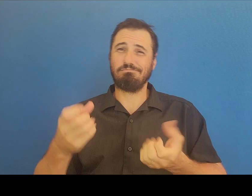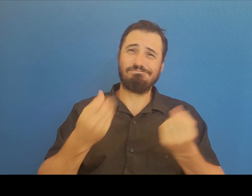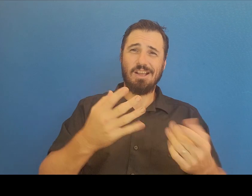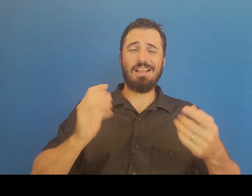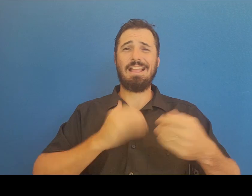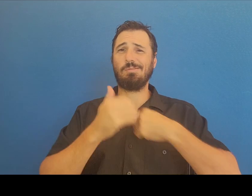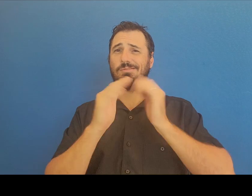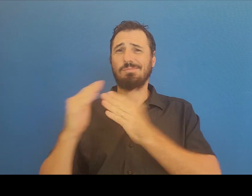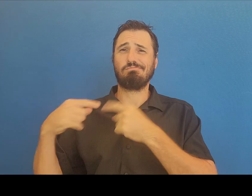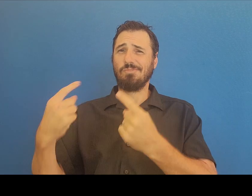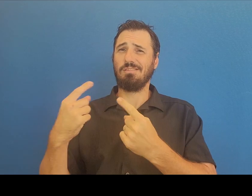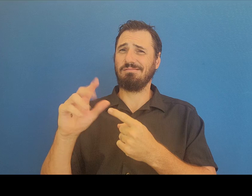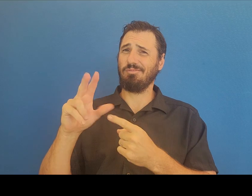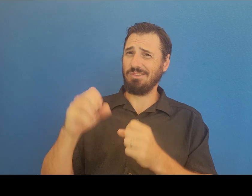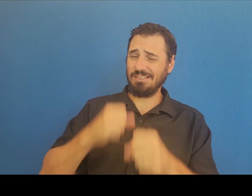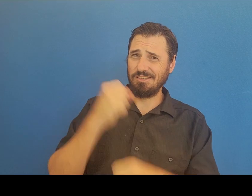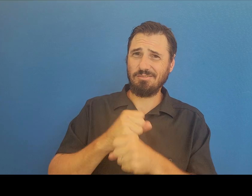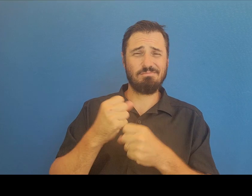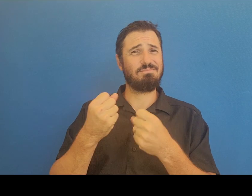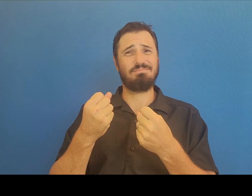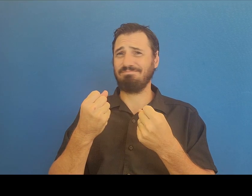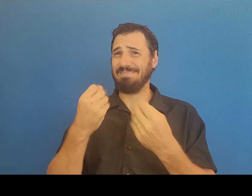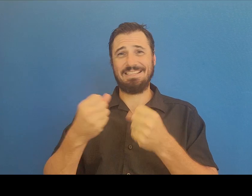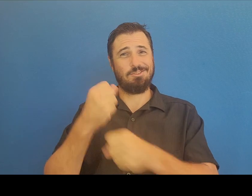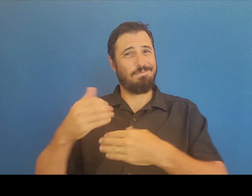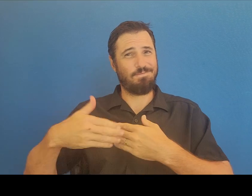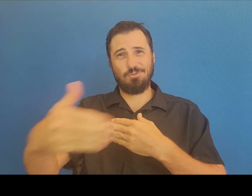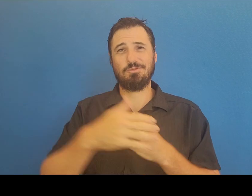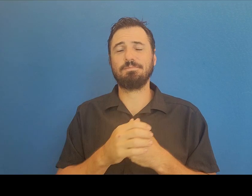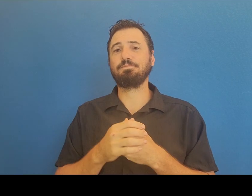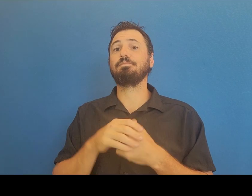given to our community over these past three decades, and for the many years yet to come.